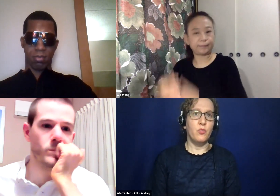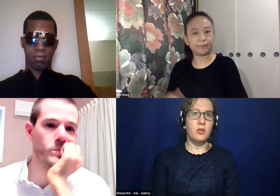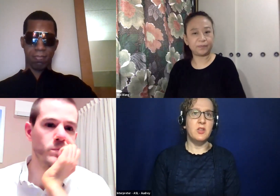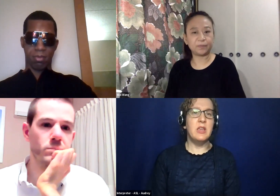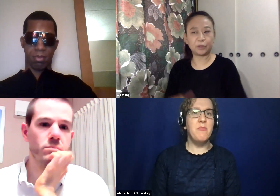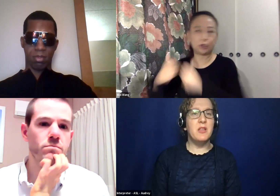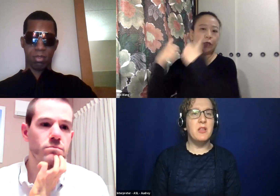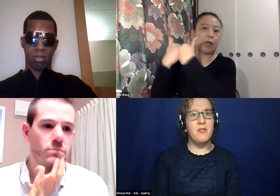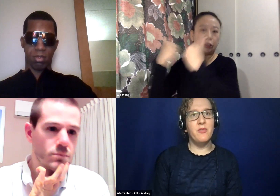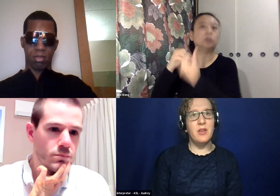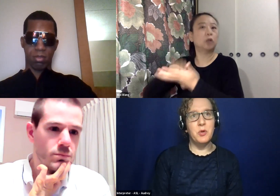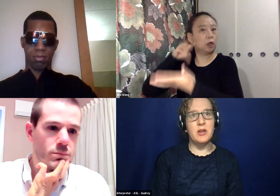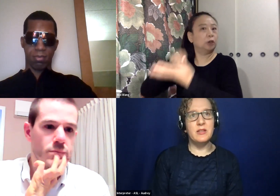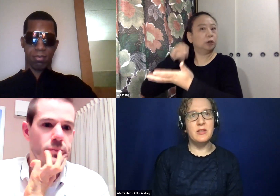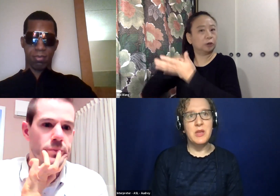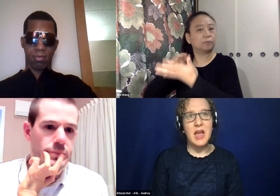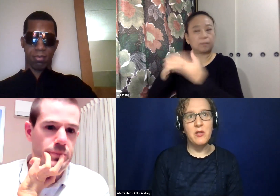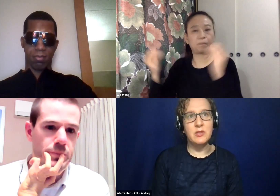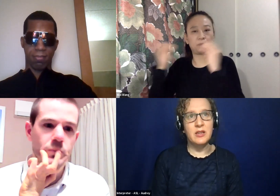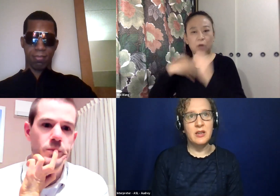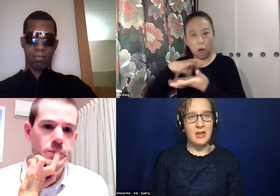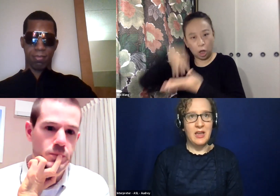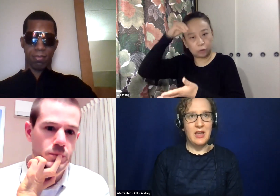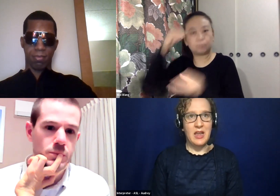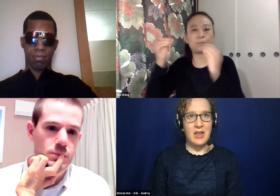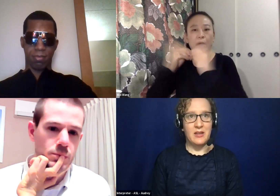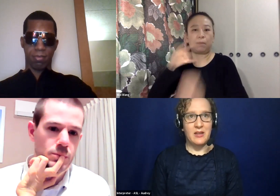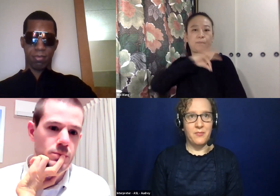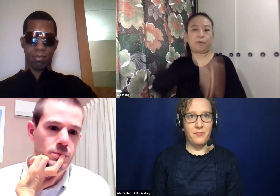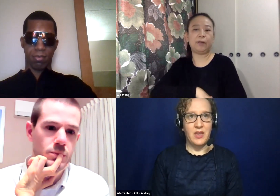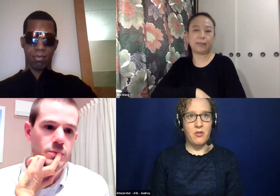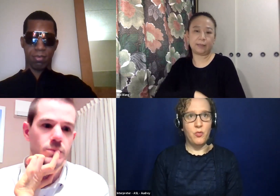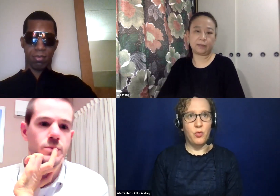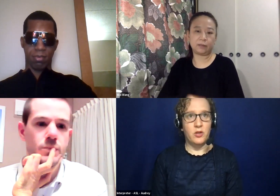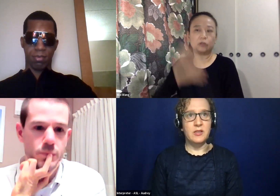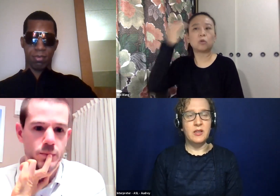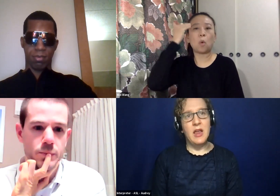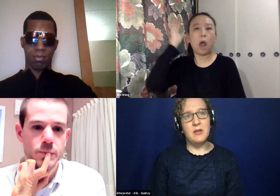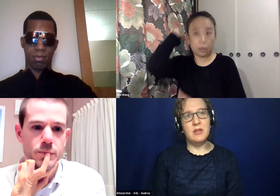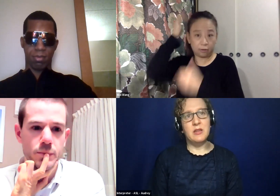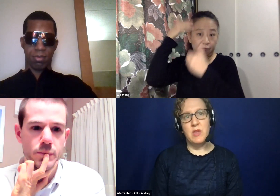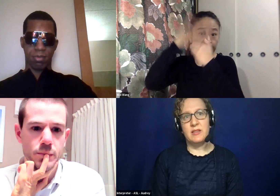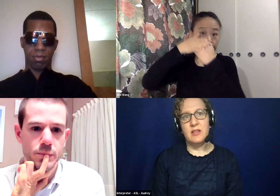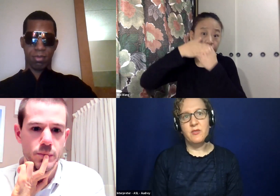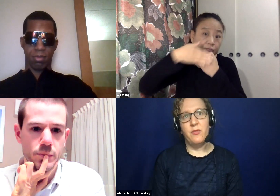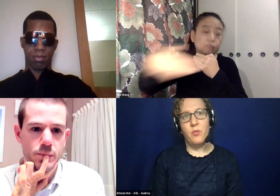world, so it gave me a lot of experience to be out in the hearing world and gave me a sense of